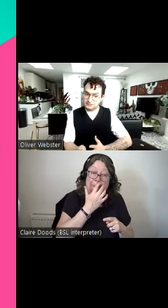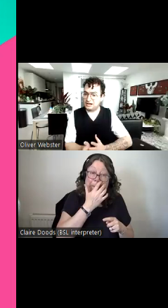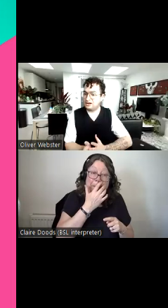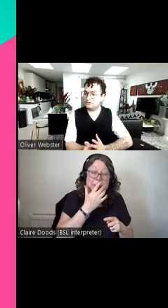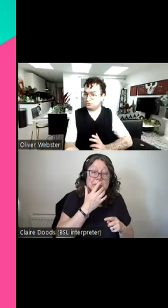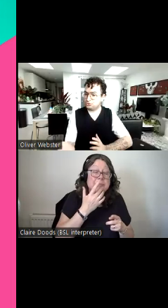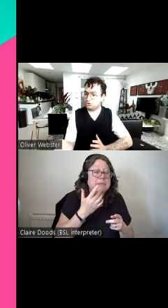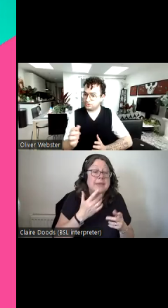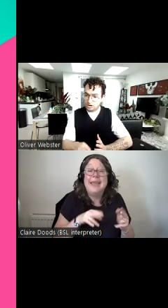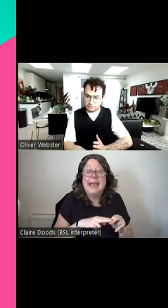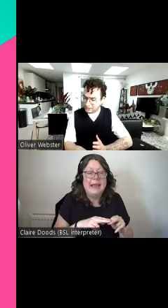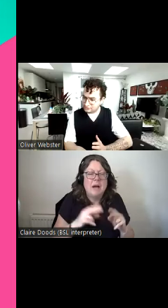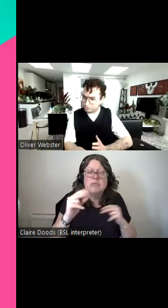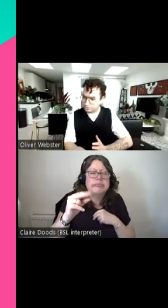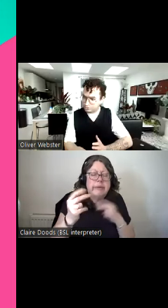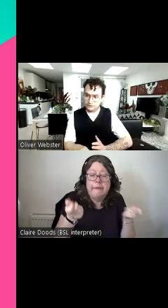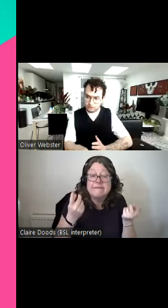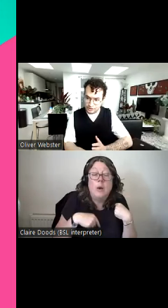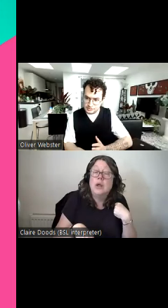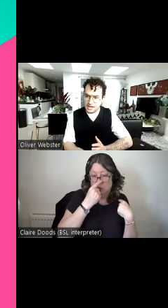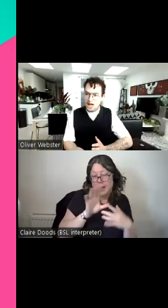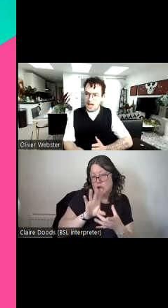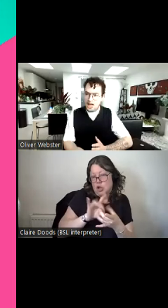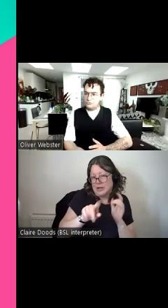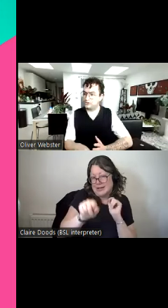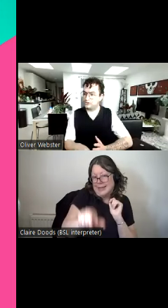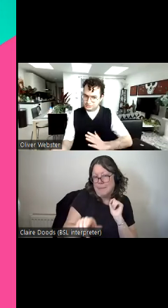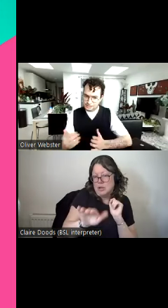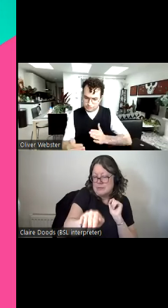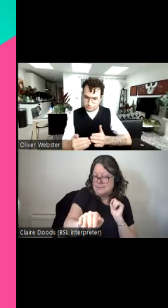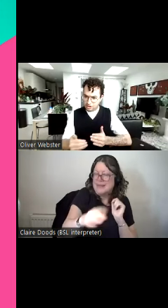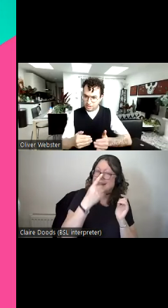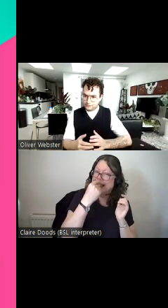and ask them for a transcript and rough time codes, which you can then use to time it.